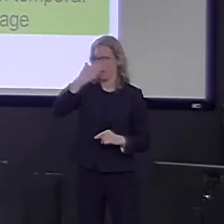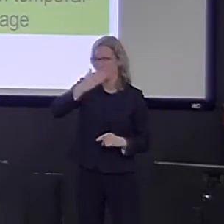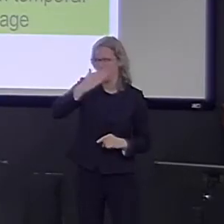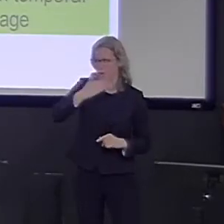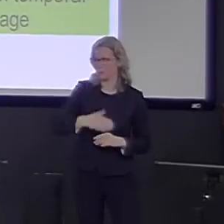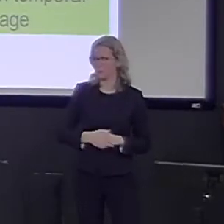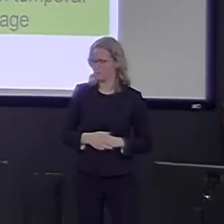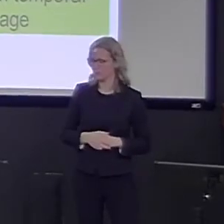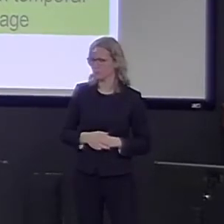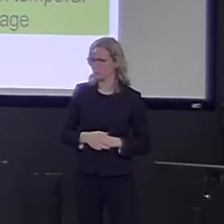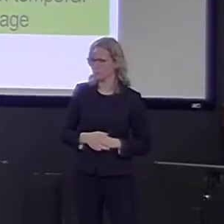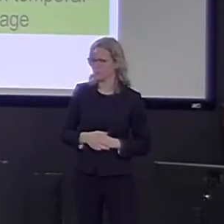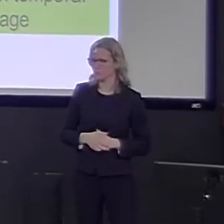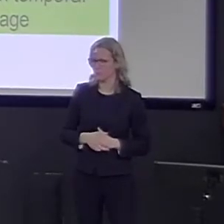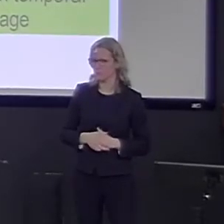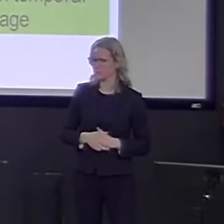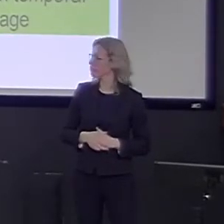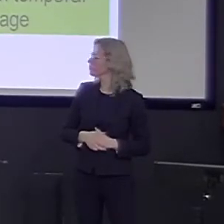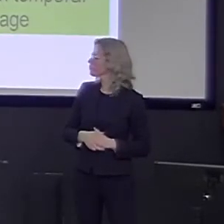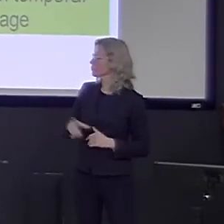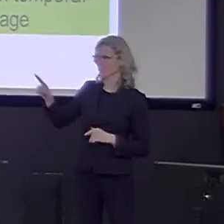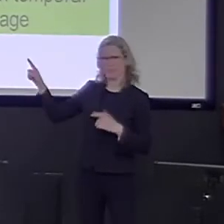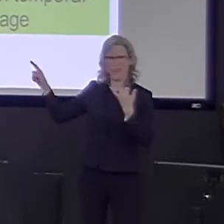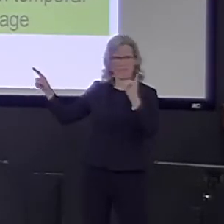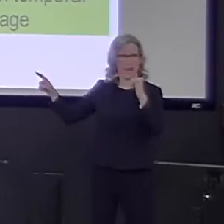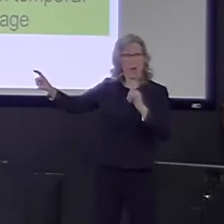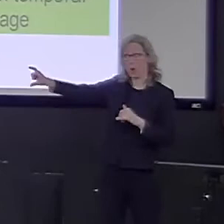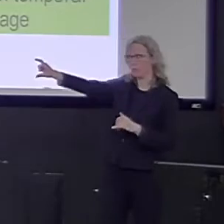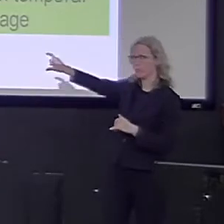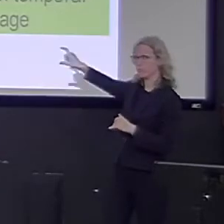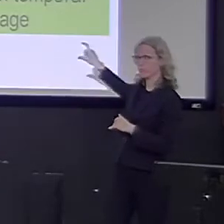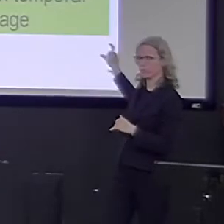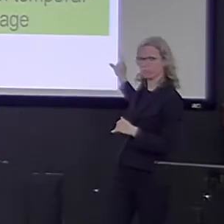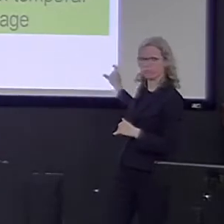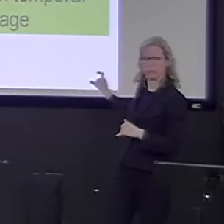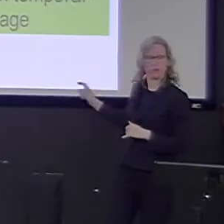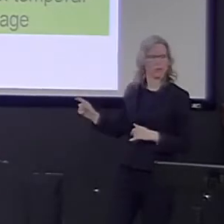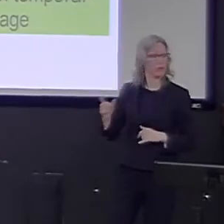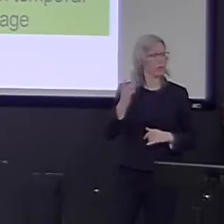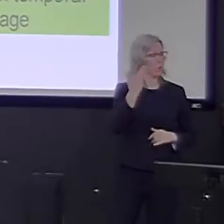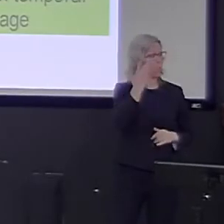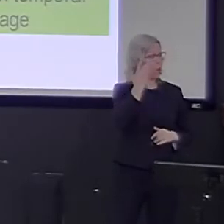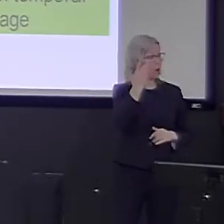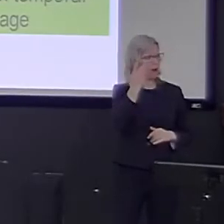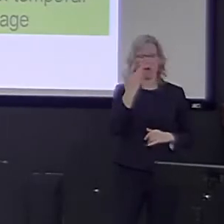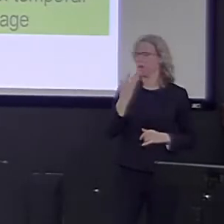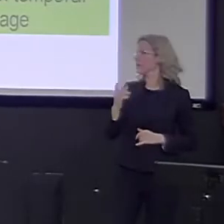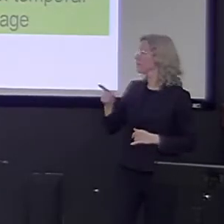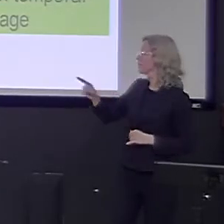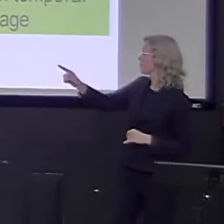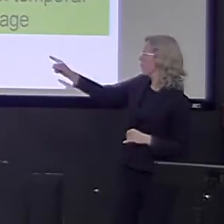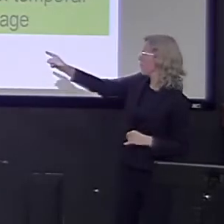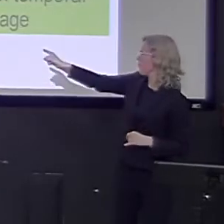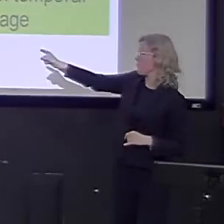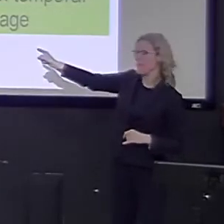Okay, the reason that I yellowed this is because it predicts what I should see